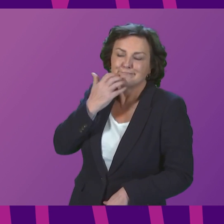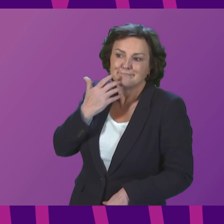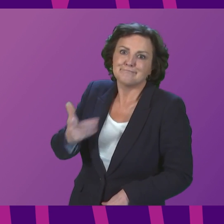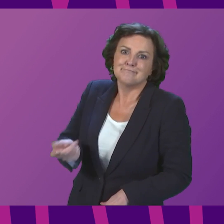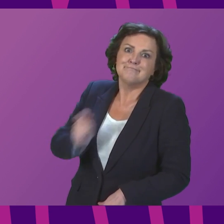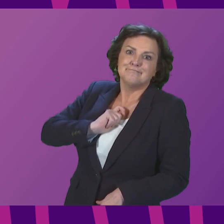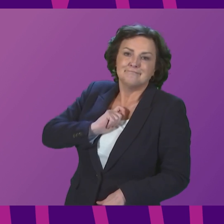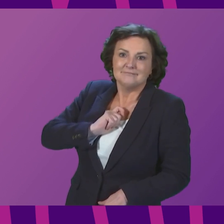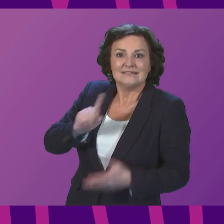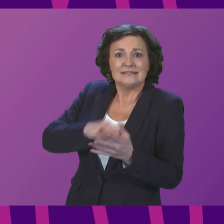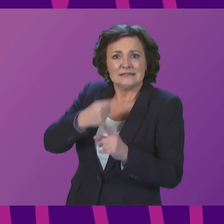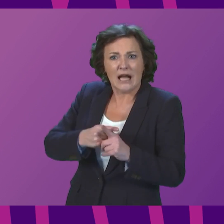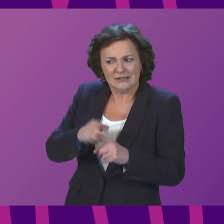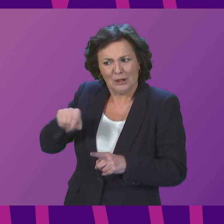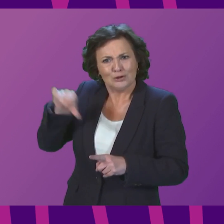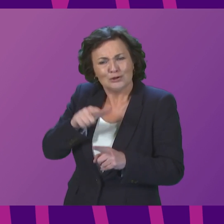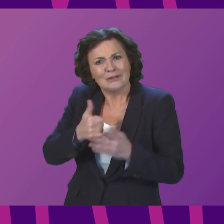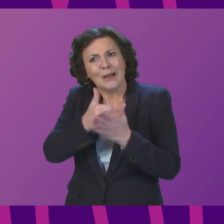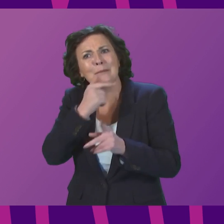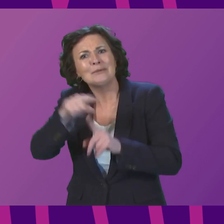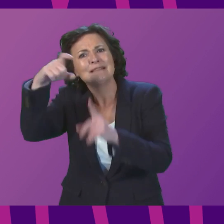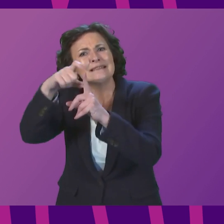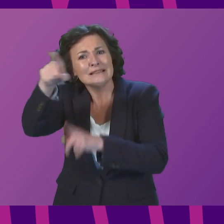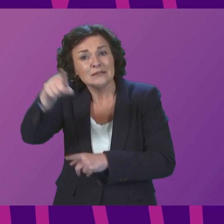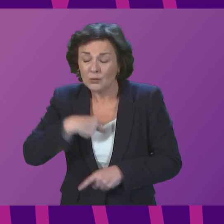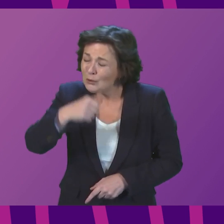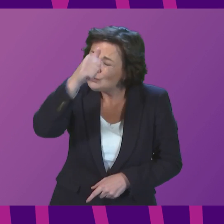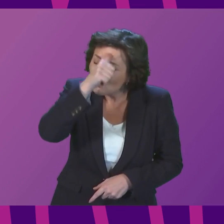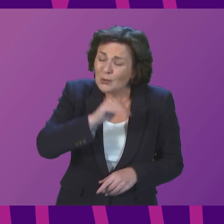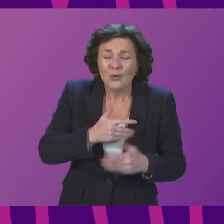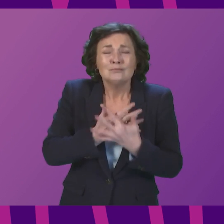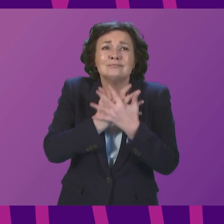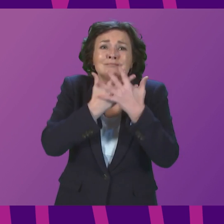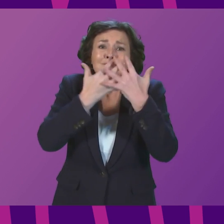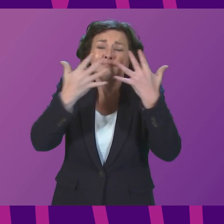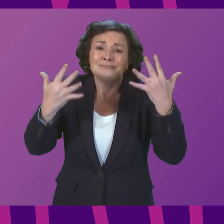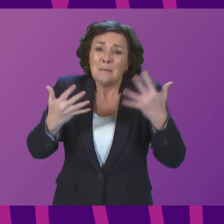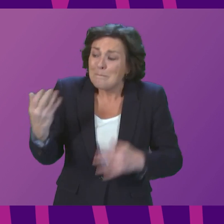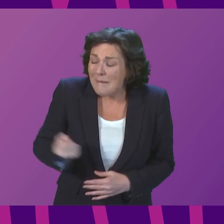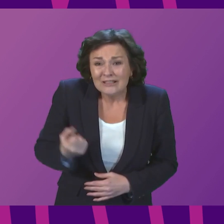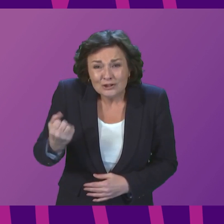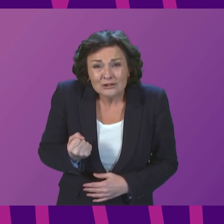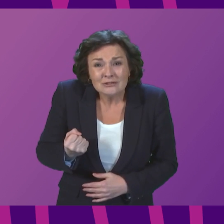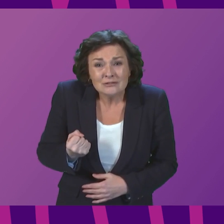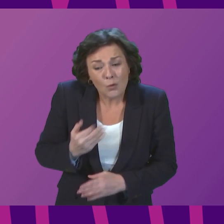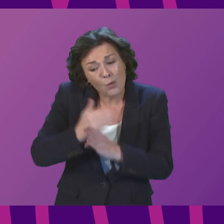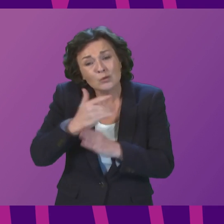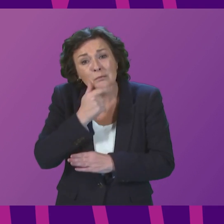We know that more than 200,000 pensioners already live in fuel poverty. That number will only increase because of the crisis.